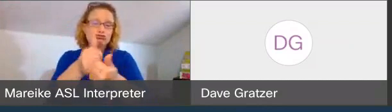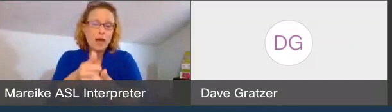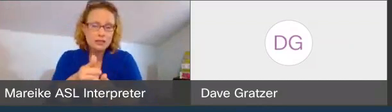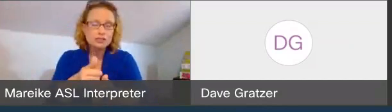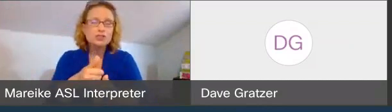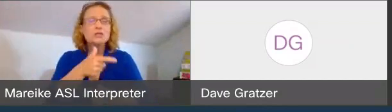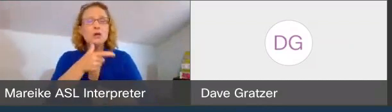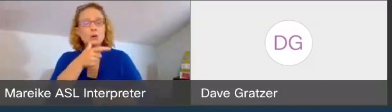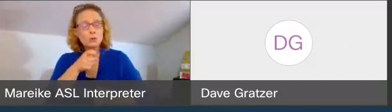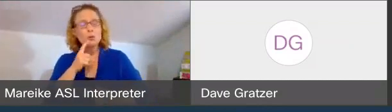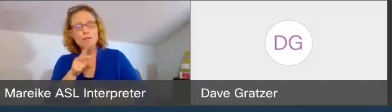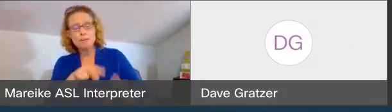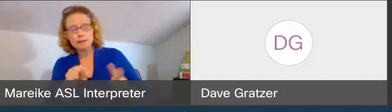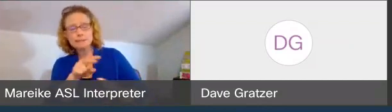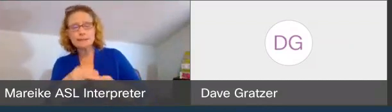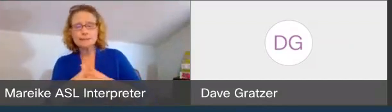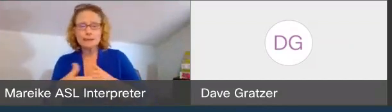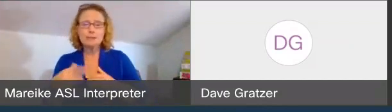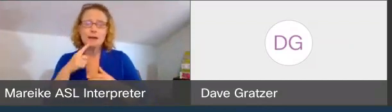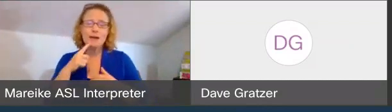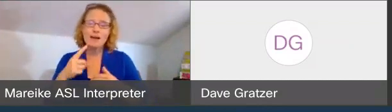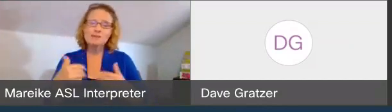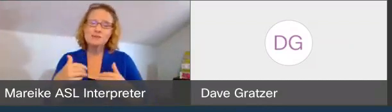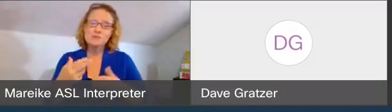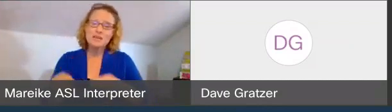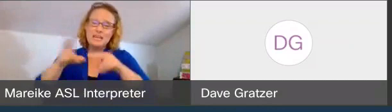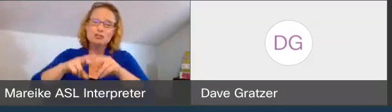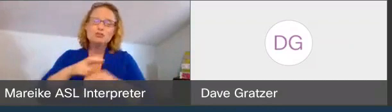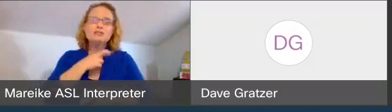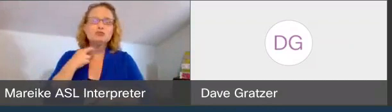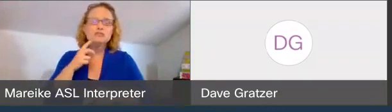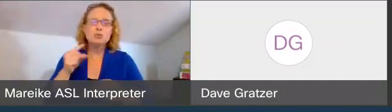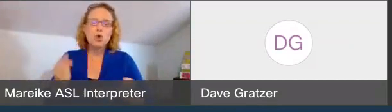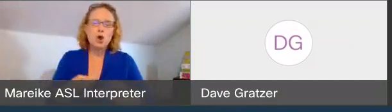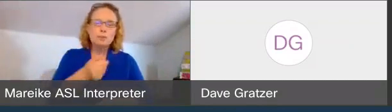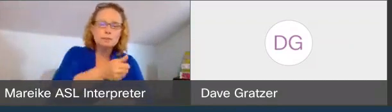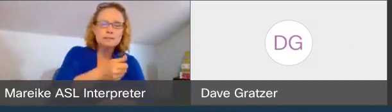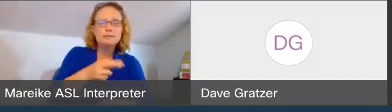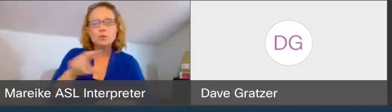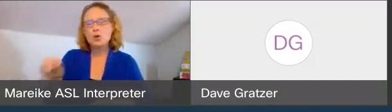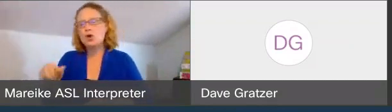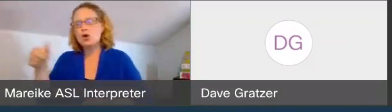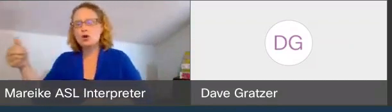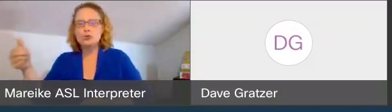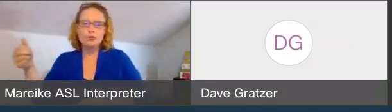at an elevated risk of harm to themselves or others. So a Co-Response Team is kind of unique,